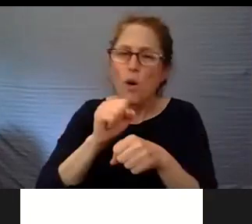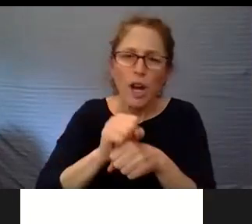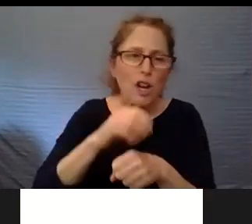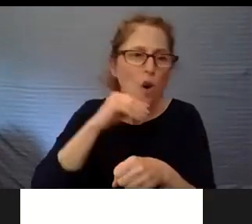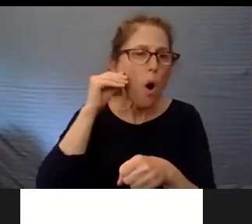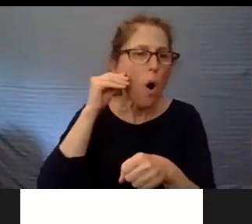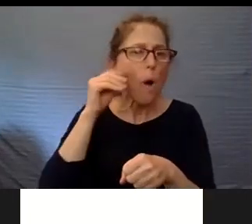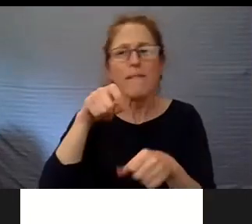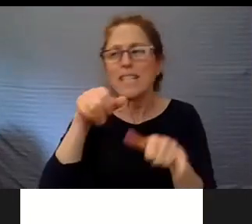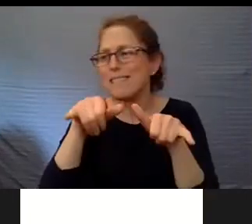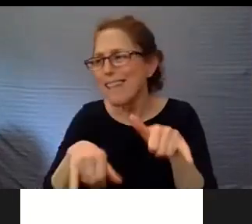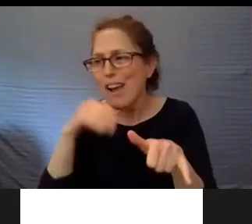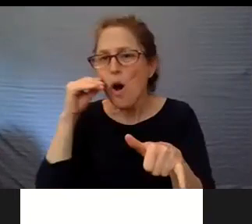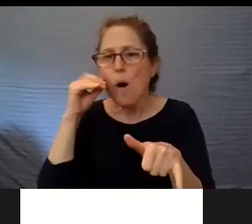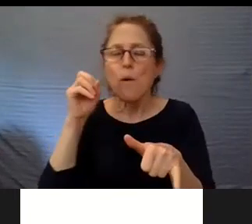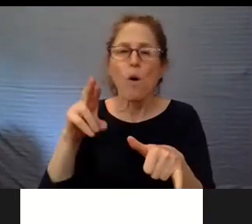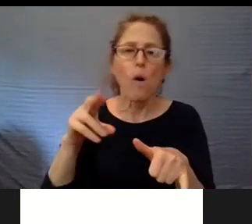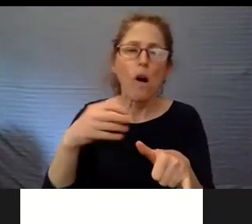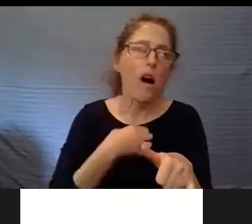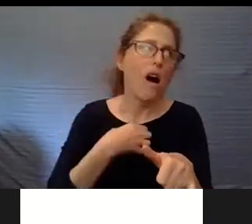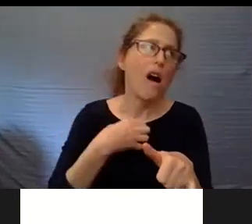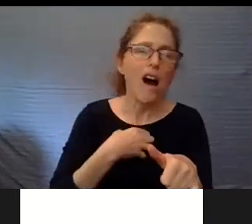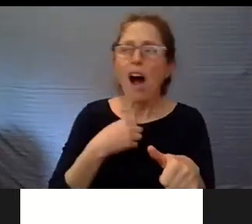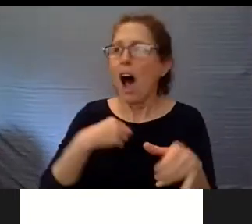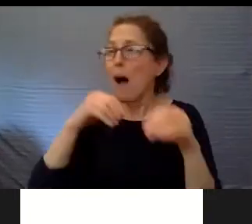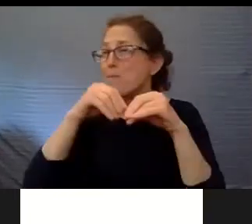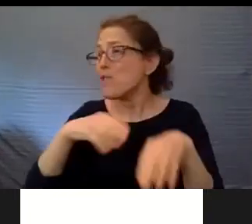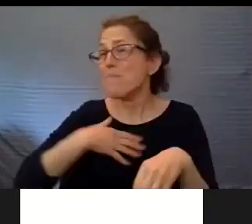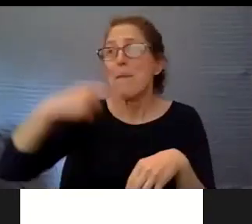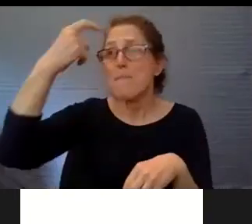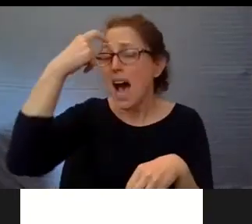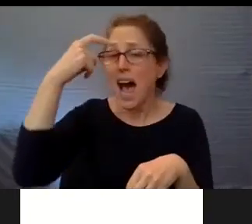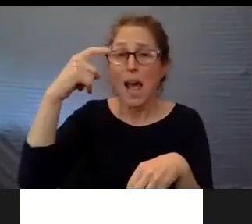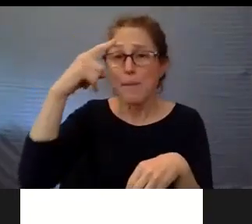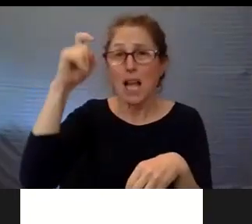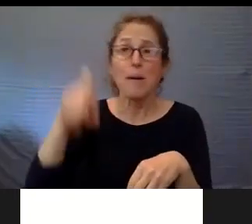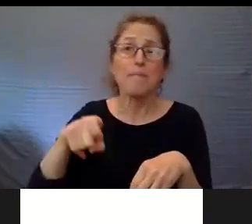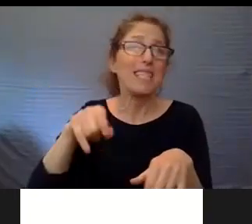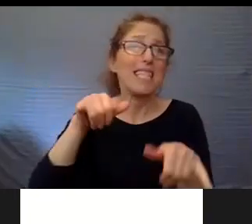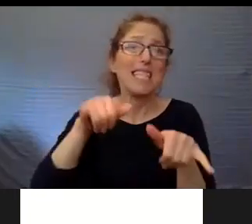or talking about "Oh, I'm losing my mind because I'm home for a week."